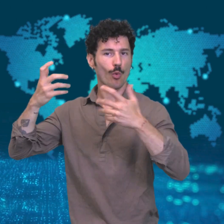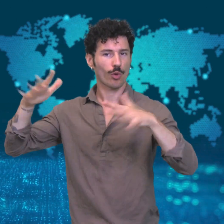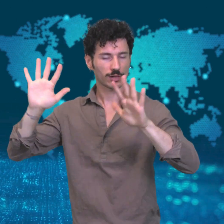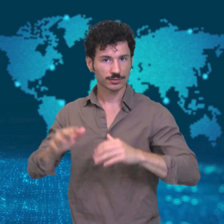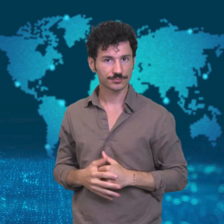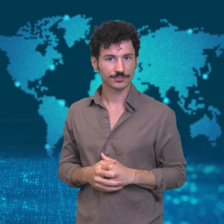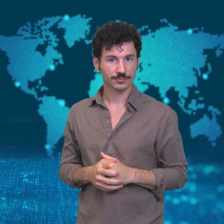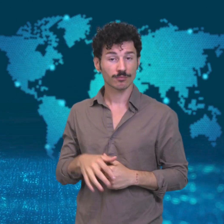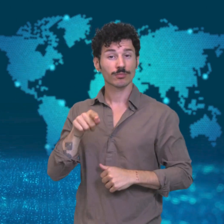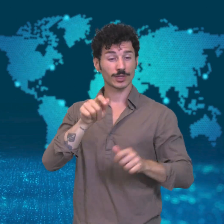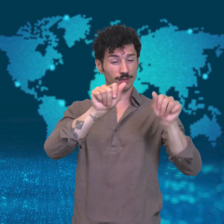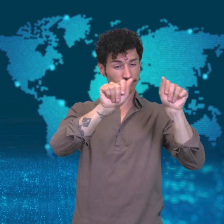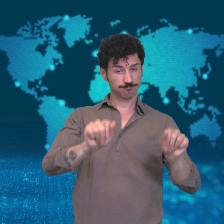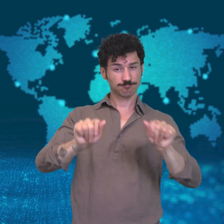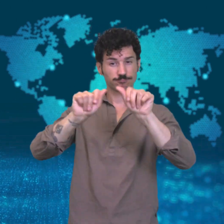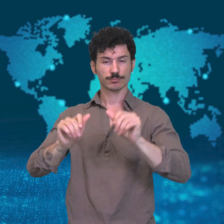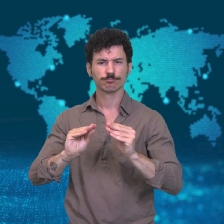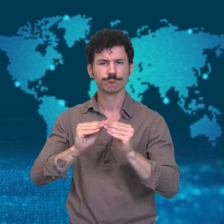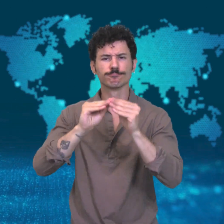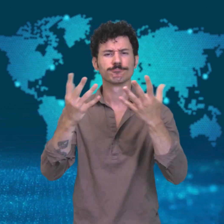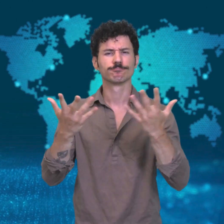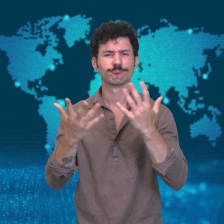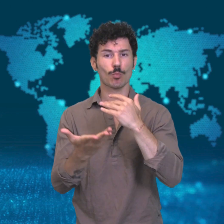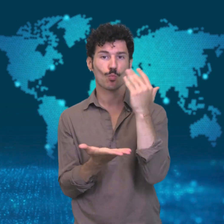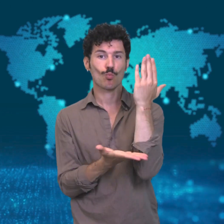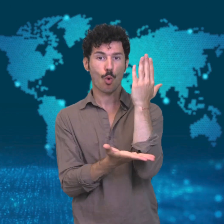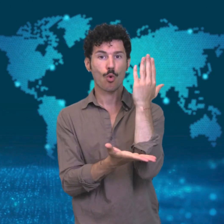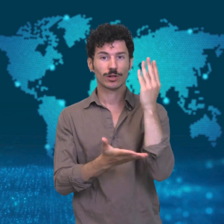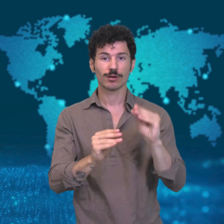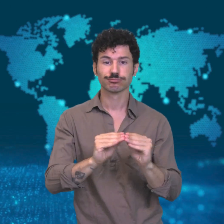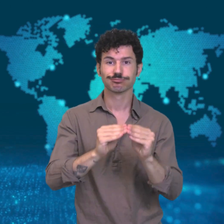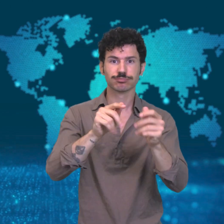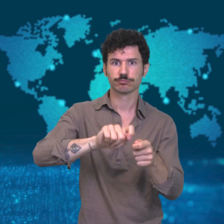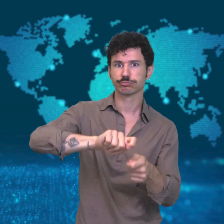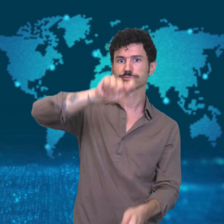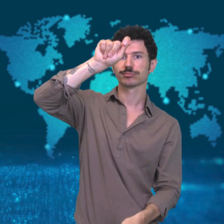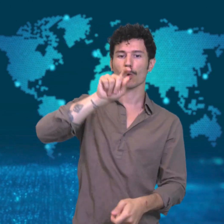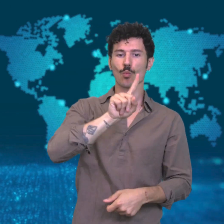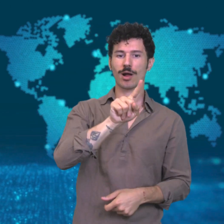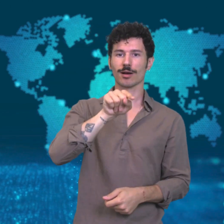The wooden sculptures are about 1.5 meters high,